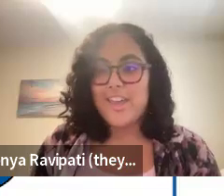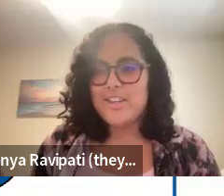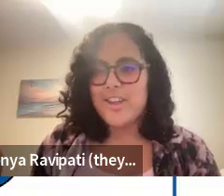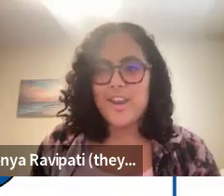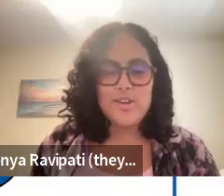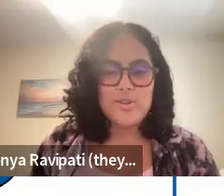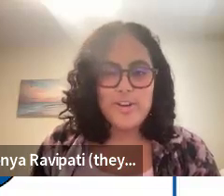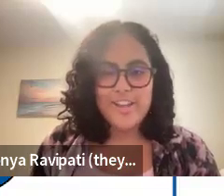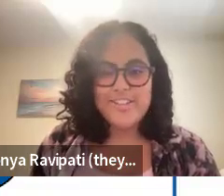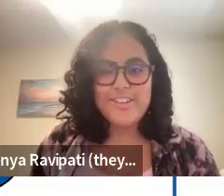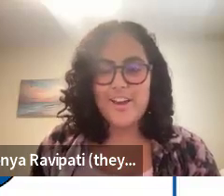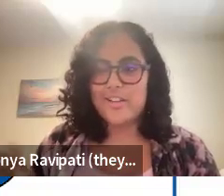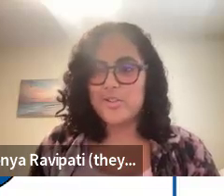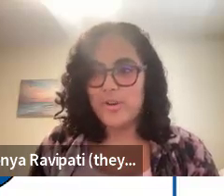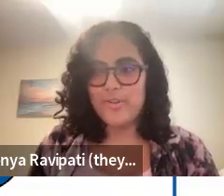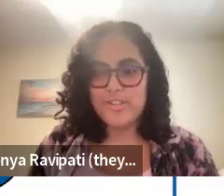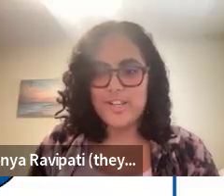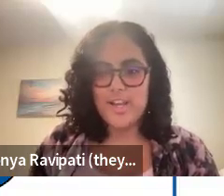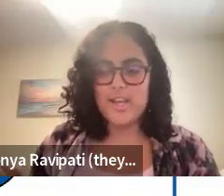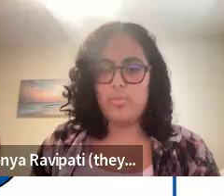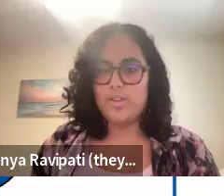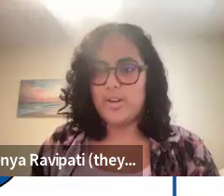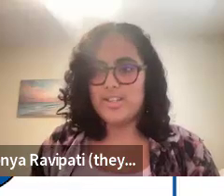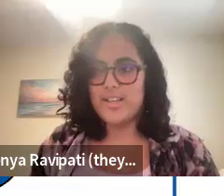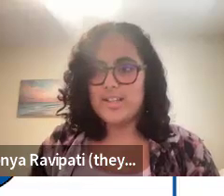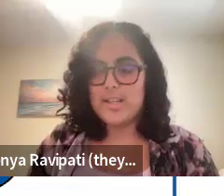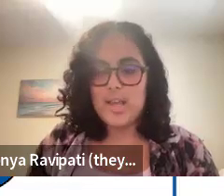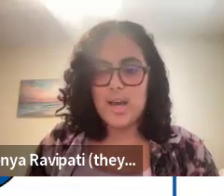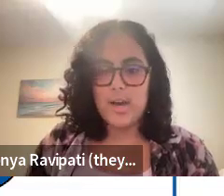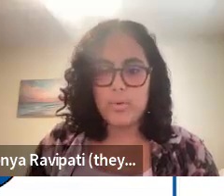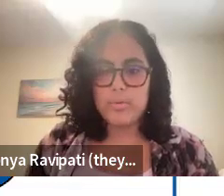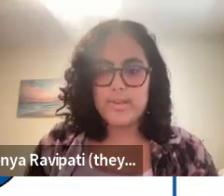And in two days, it's the 24th today. And it will be the 26th, we will